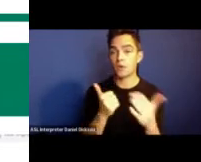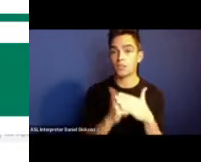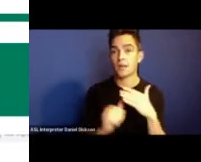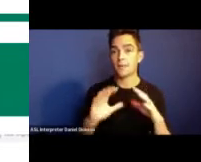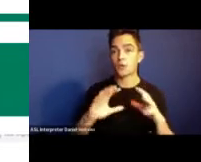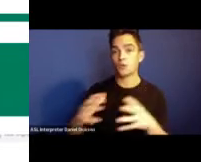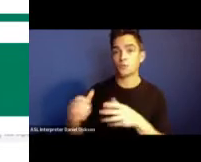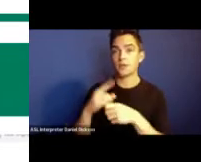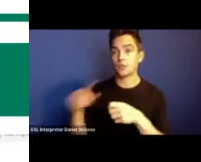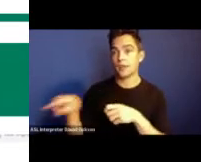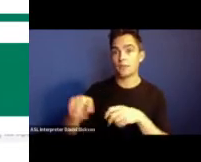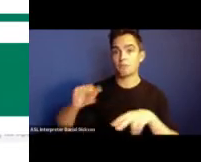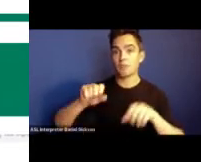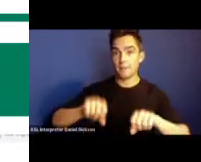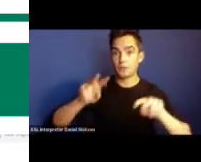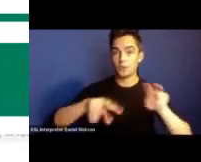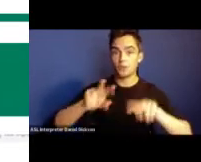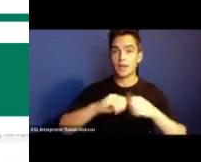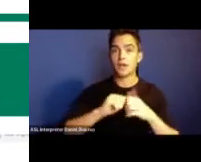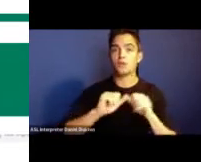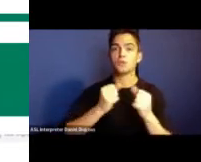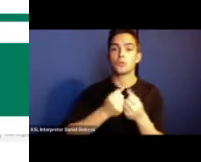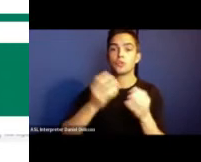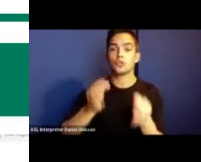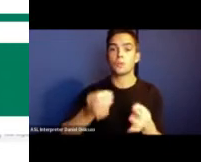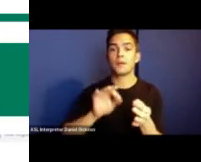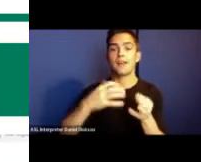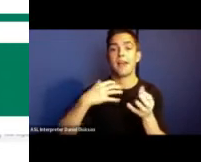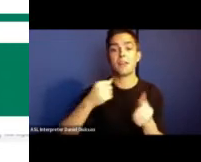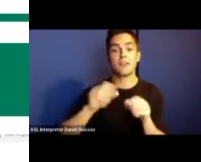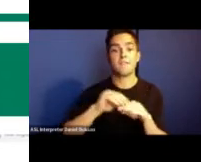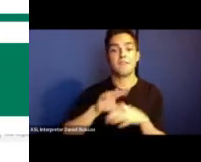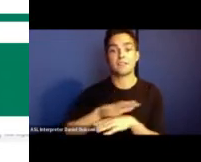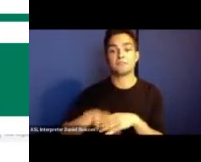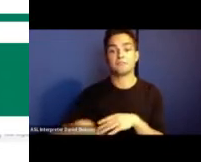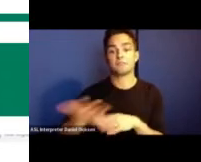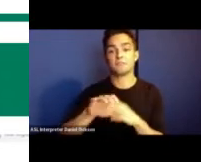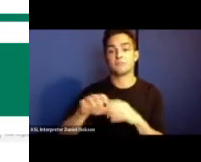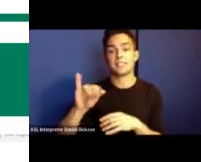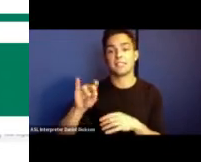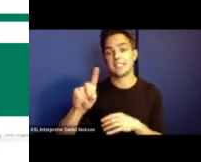that they can take a look at how the social determinants of health are effective across Indiana, different counties, as